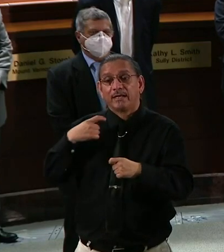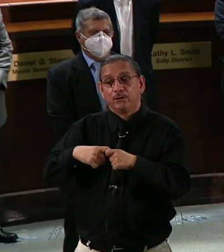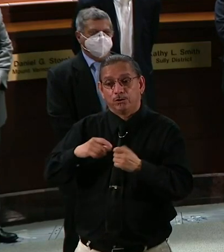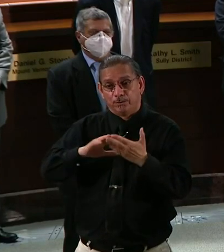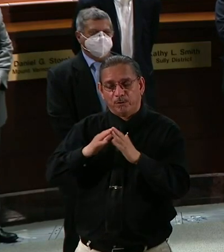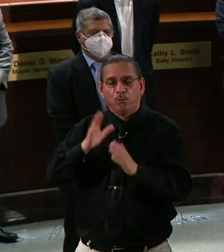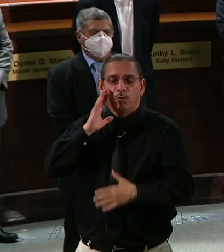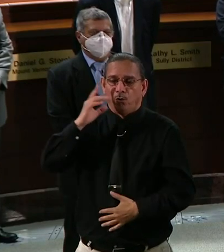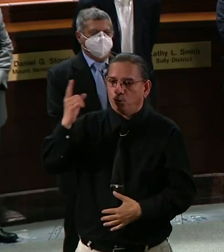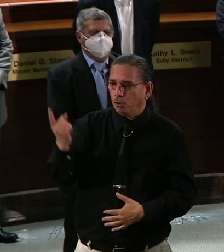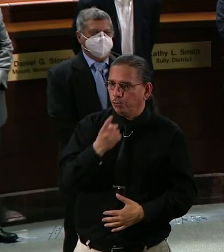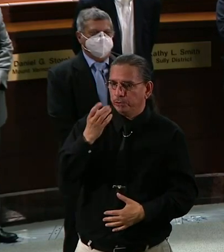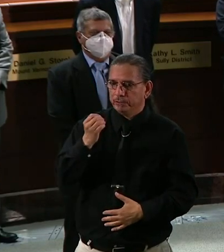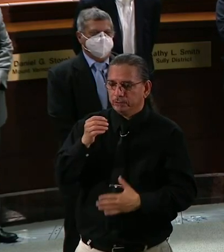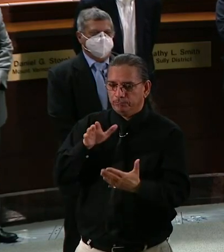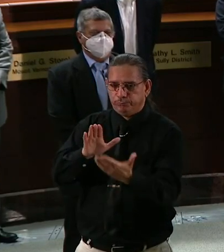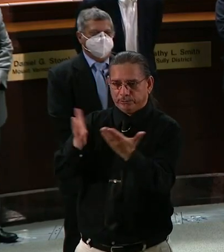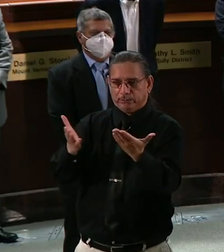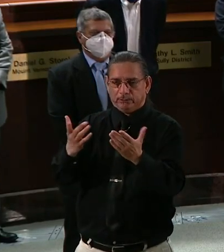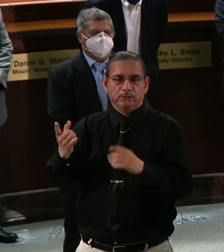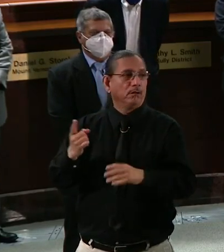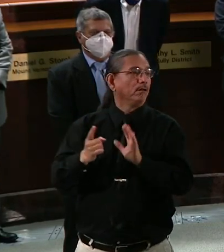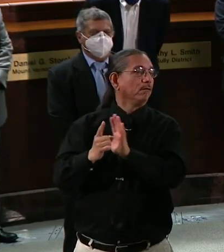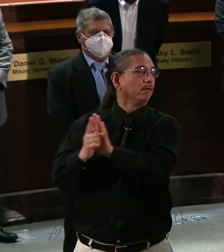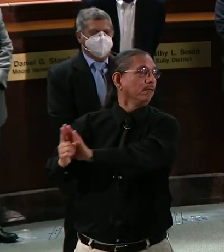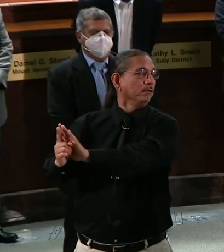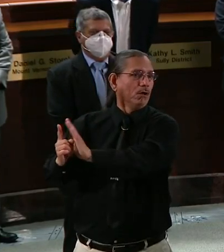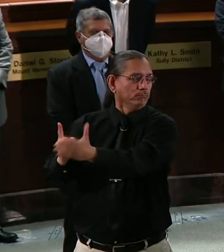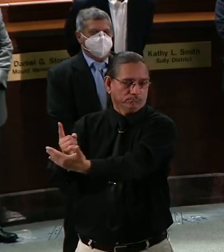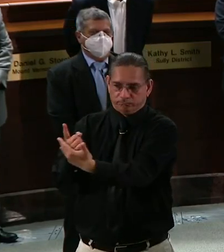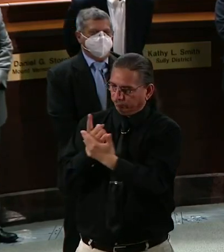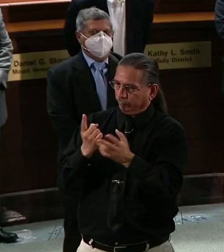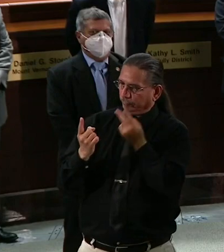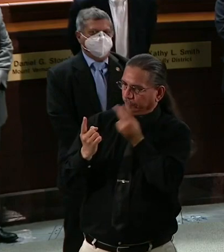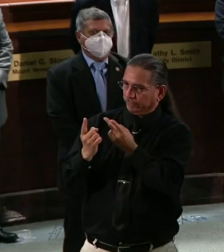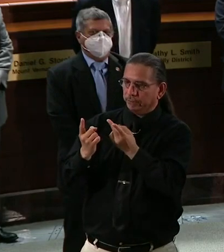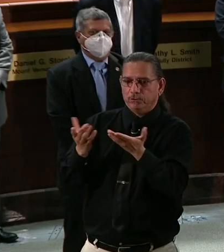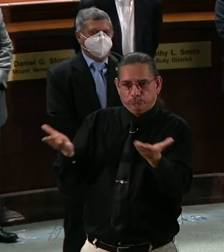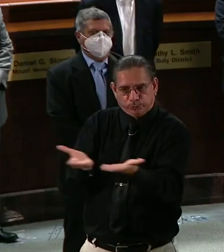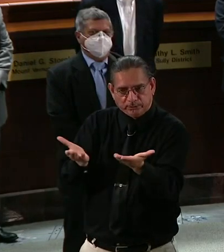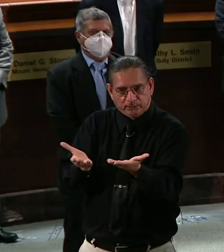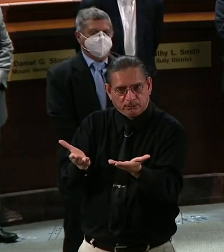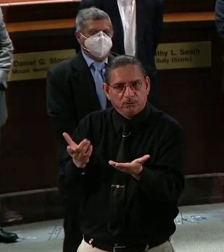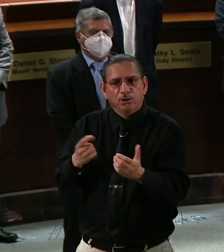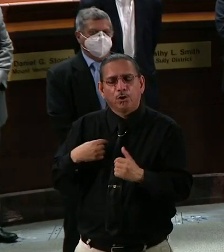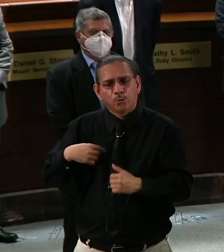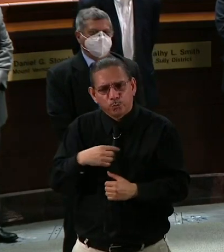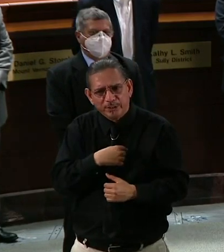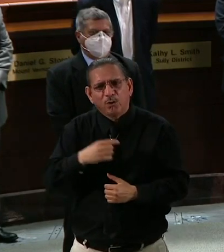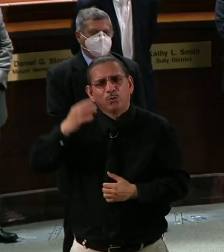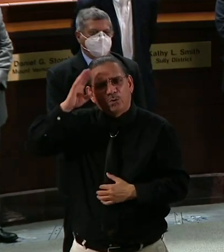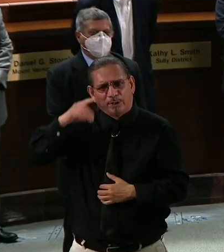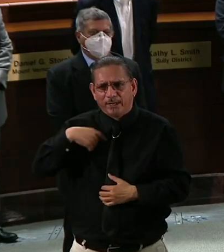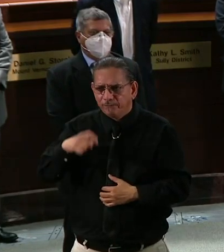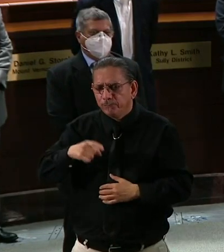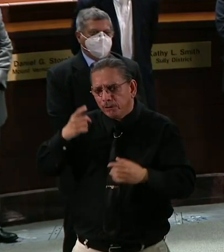STRUGGLE MANY THAT THAT TINA. TENDON SEVEN MAS QUE THEY MAY